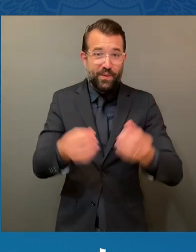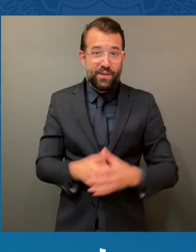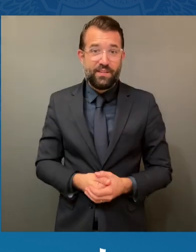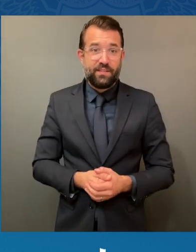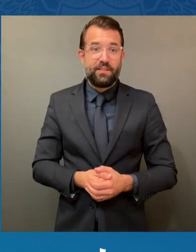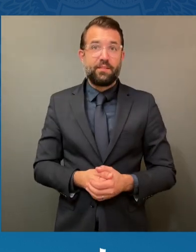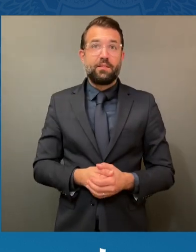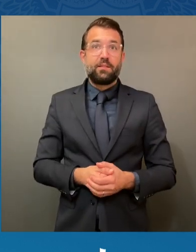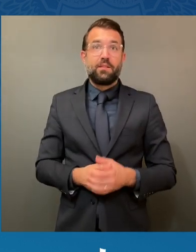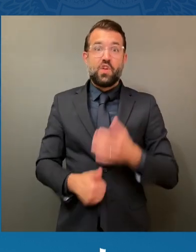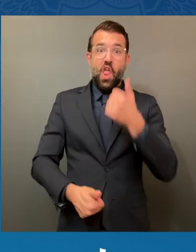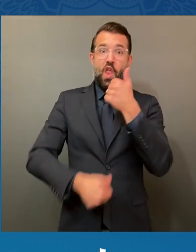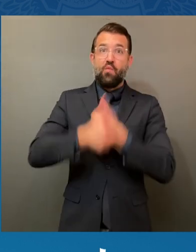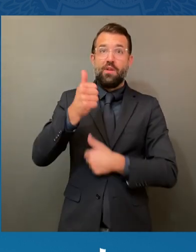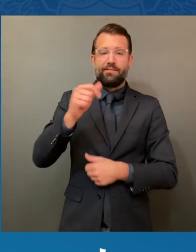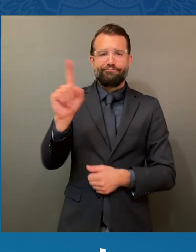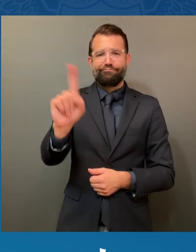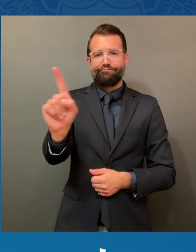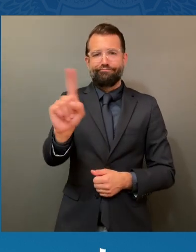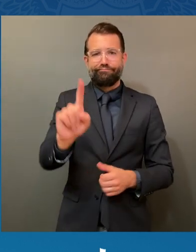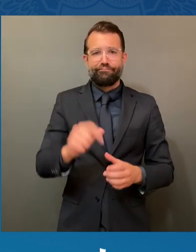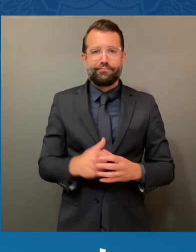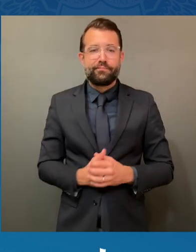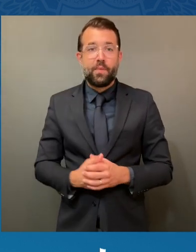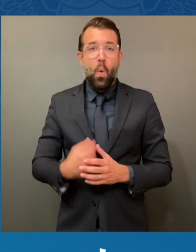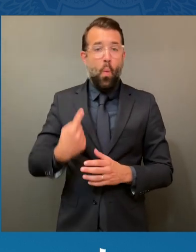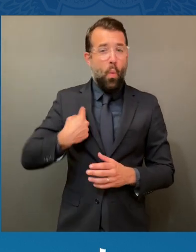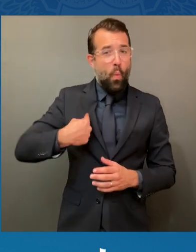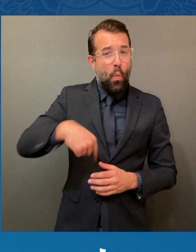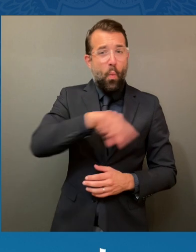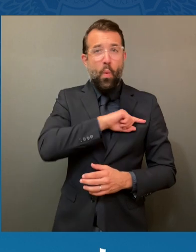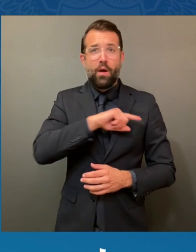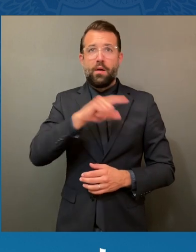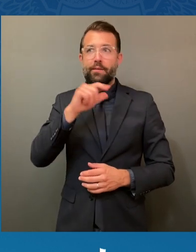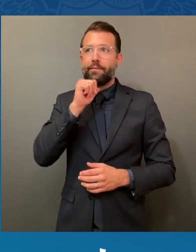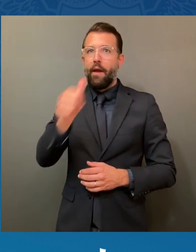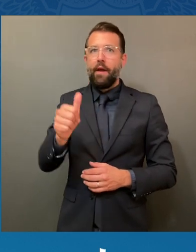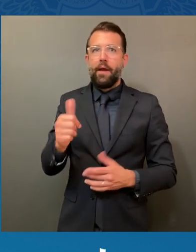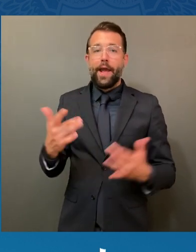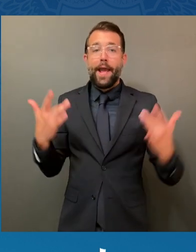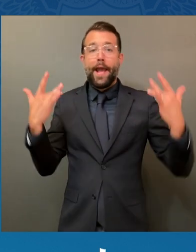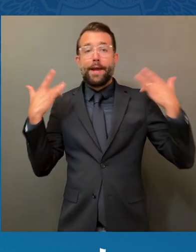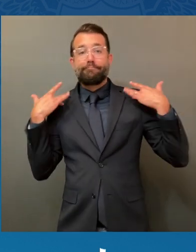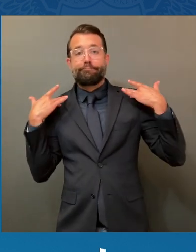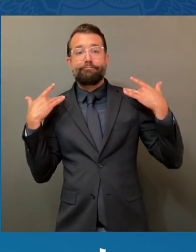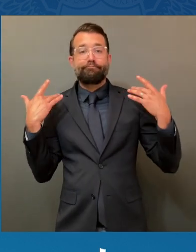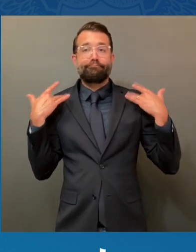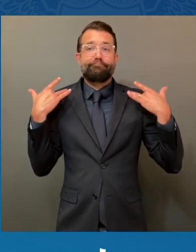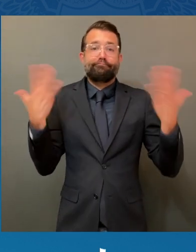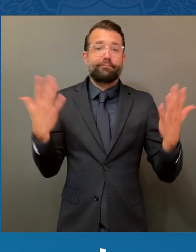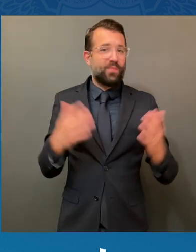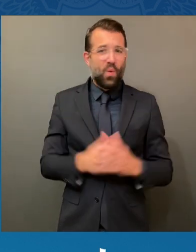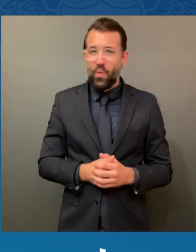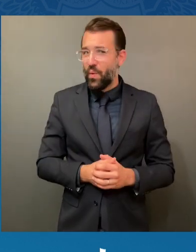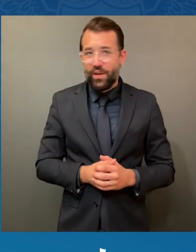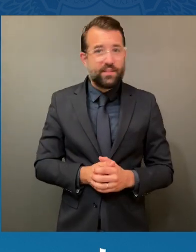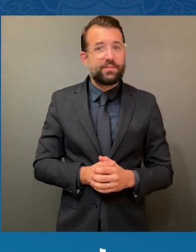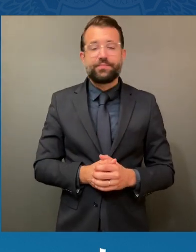We are not bystanders in this ongoing attack on democracy."